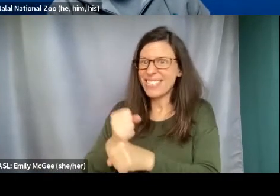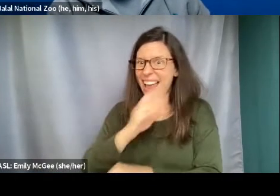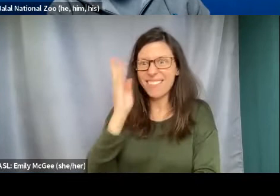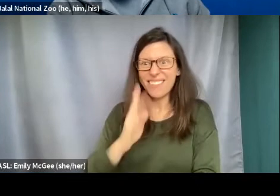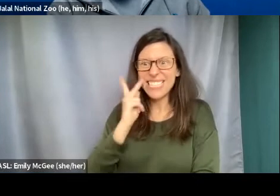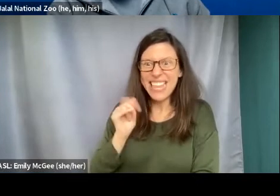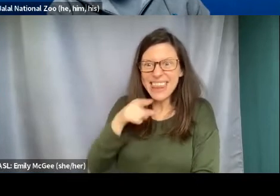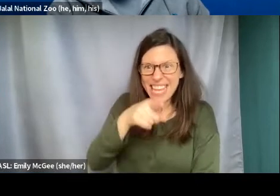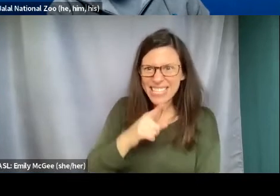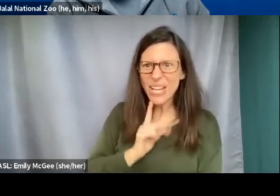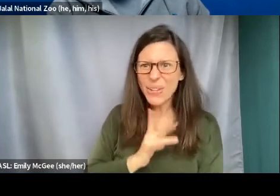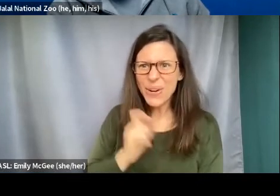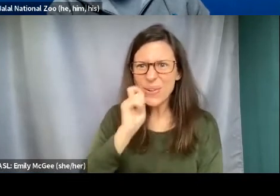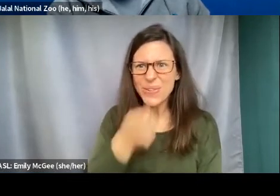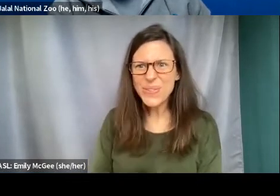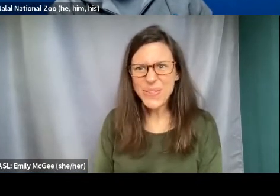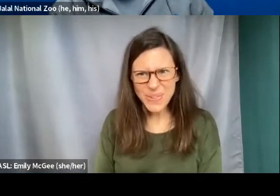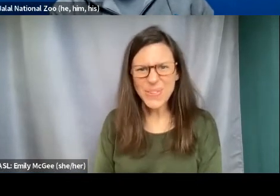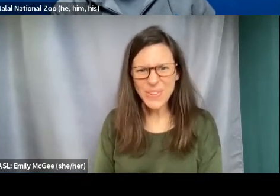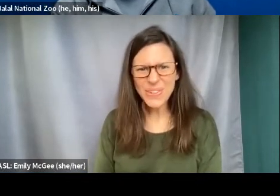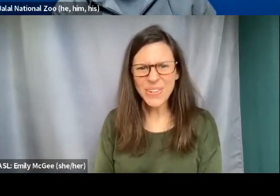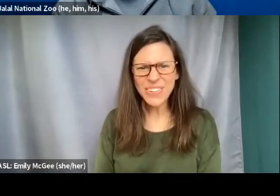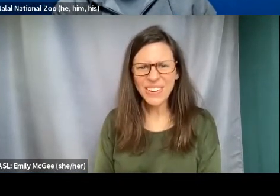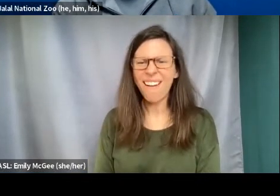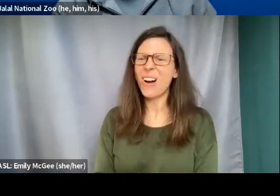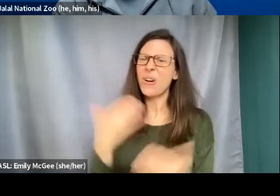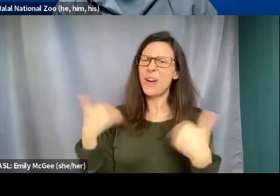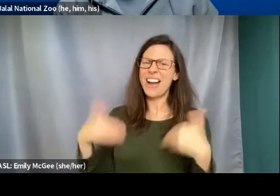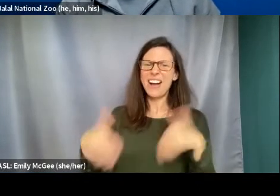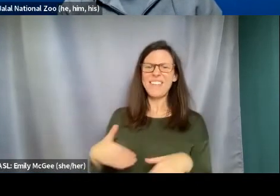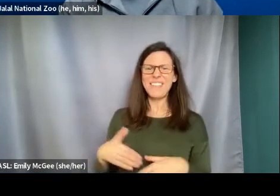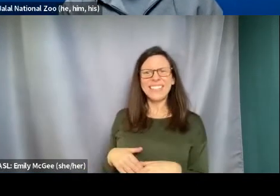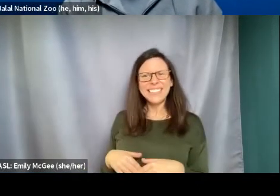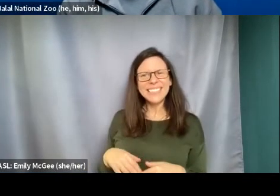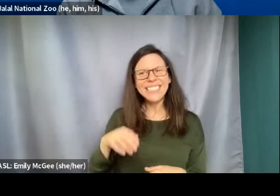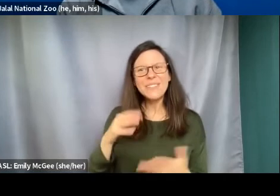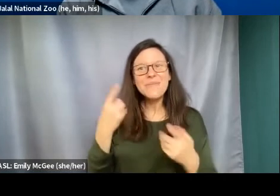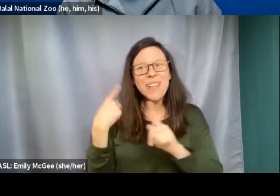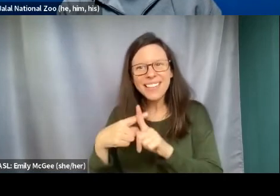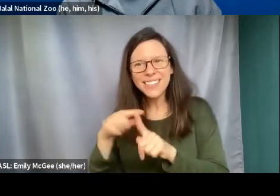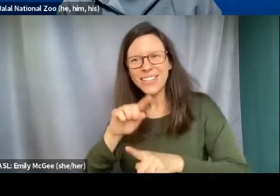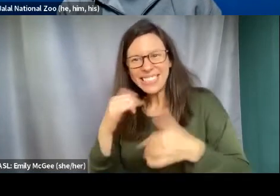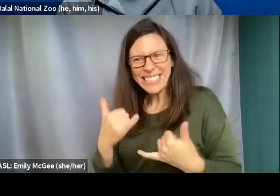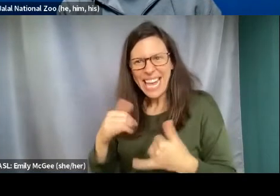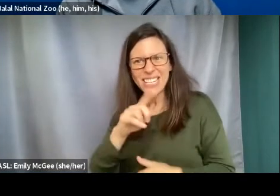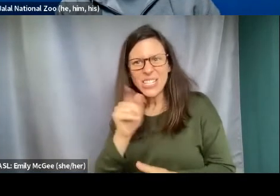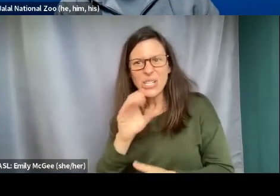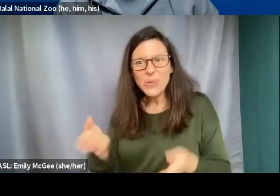this has just been so, so neat um to be able to see that behind the scenes and have no idea that so